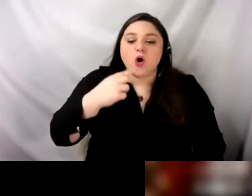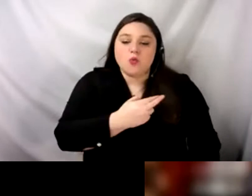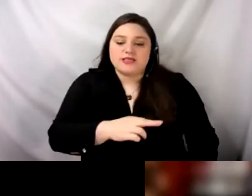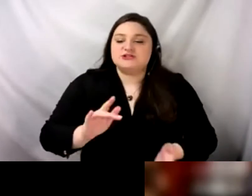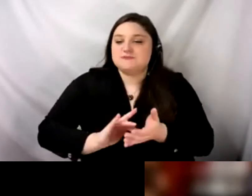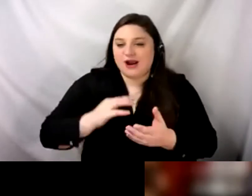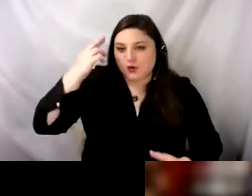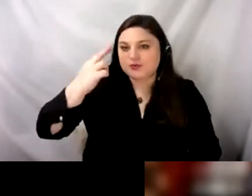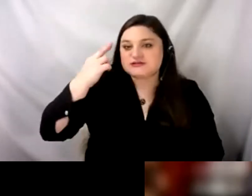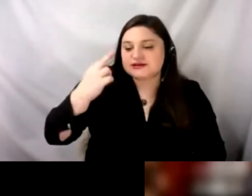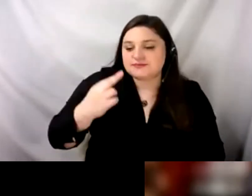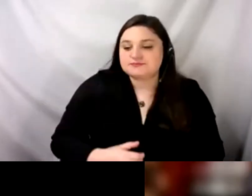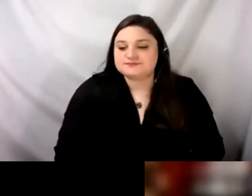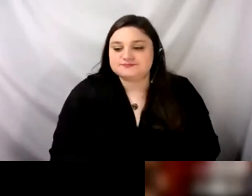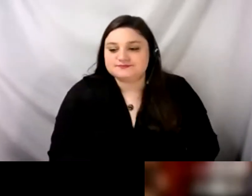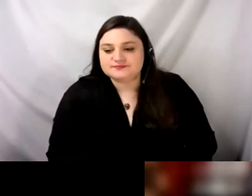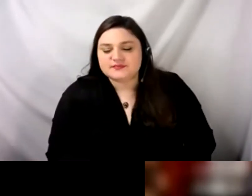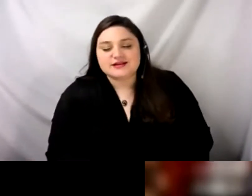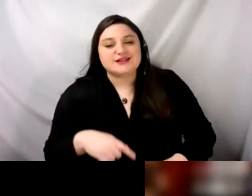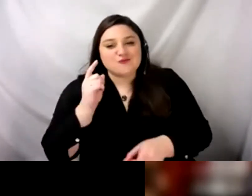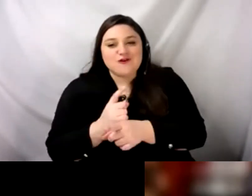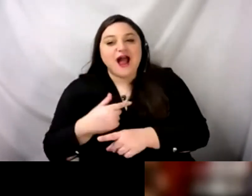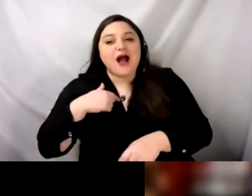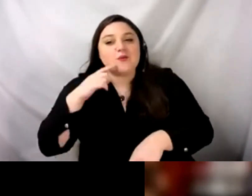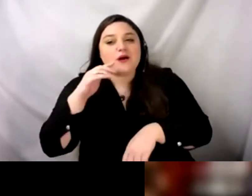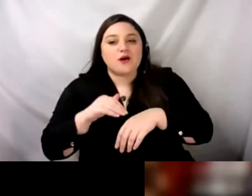people are having issues with. Morgan?